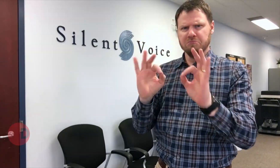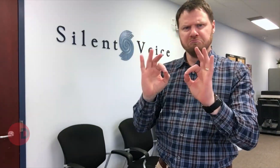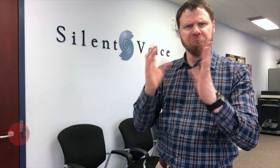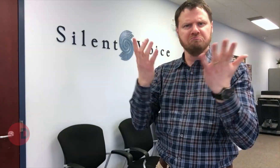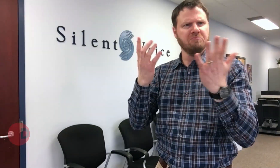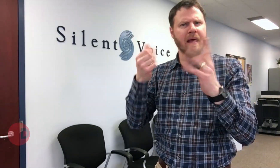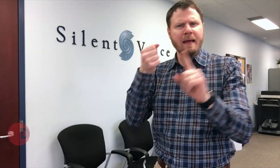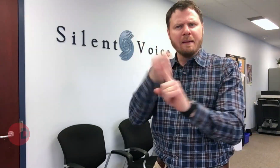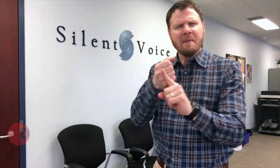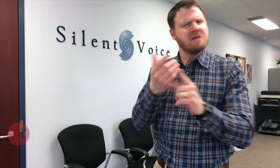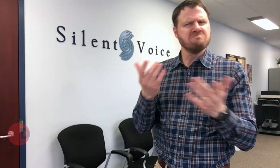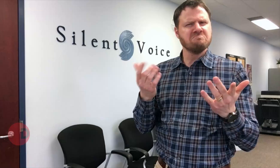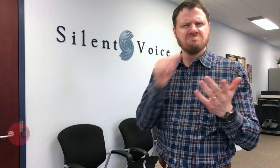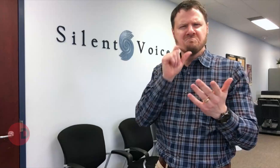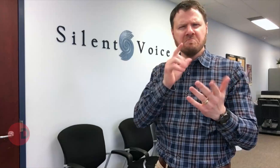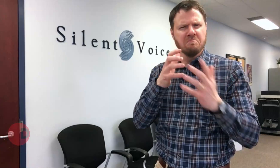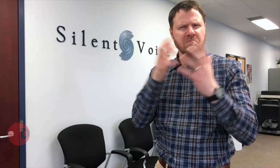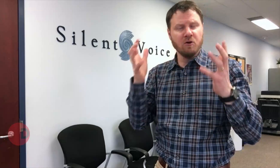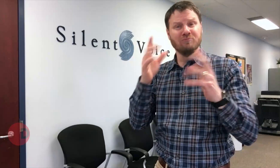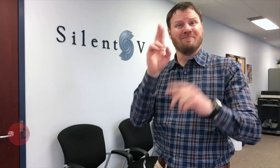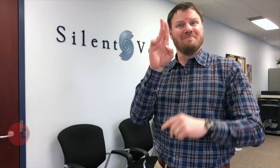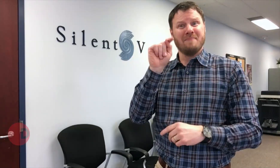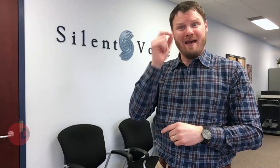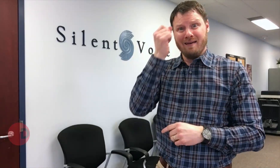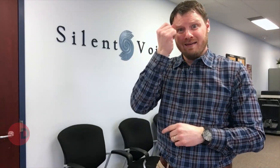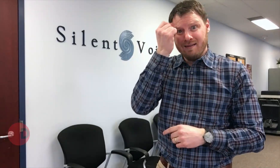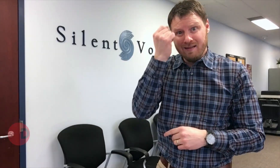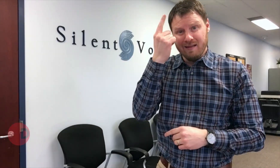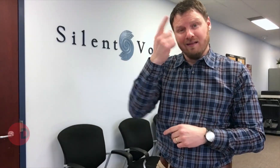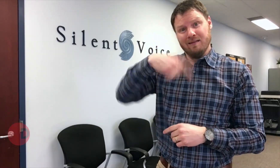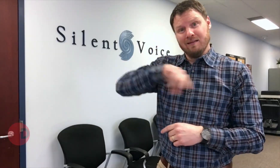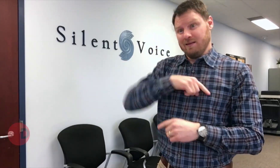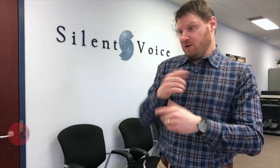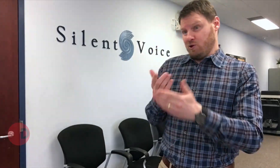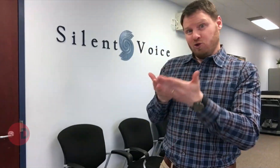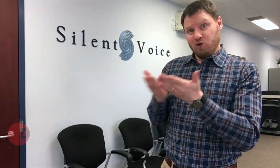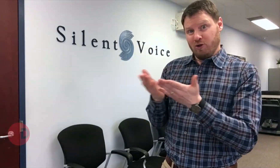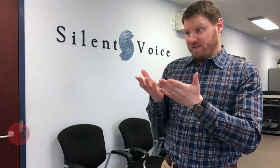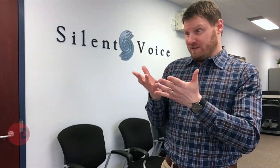but our services have increased significantly... 5x!